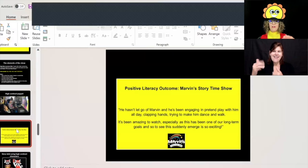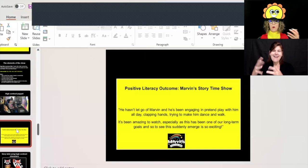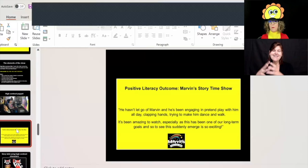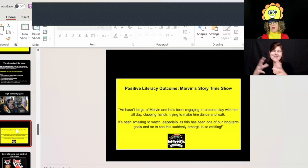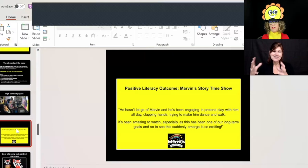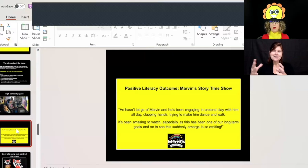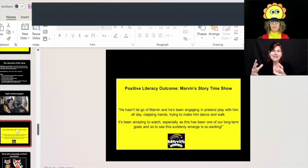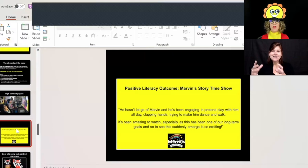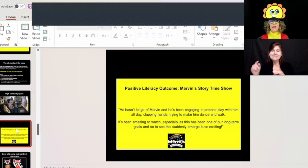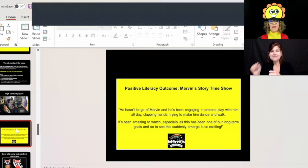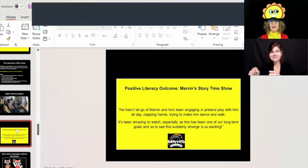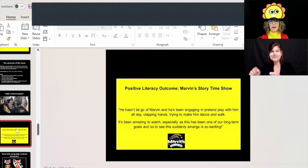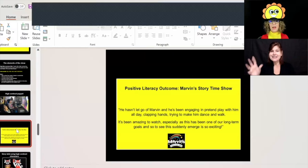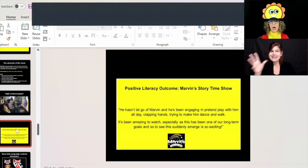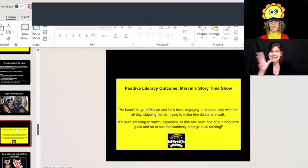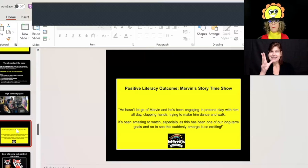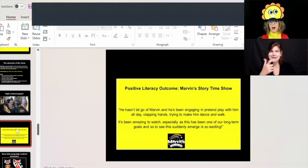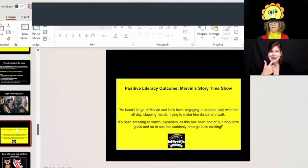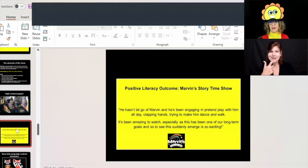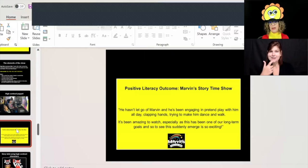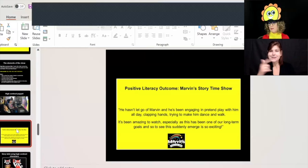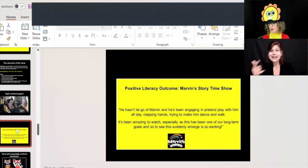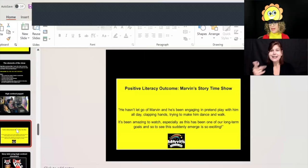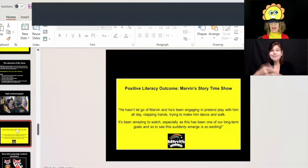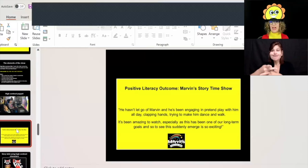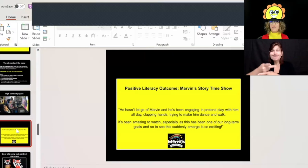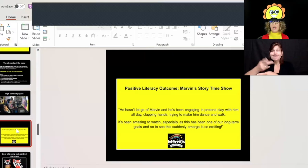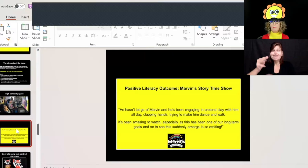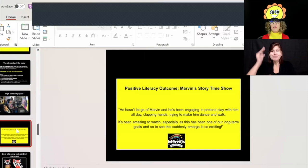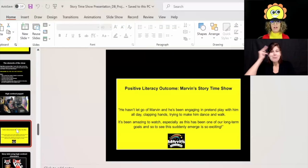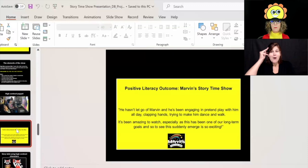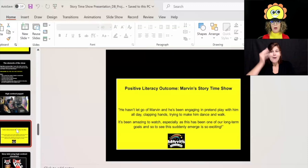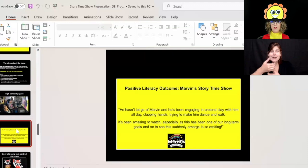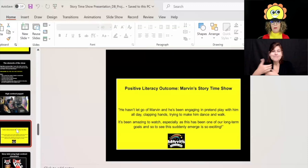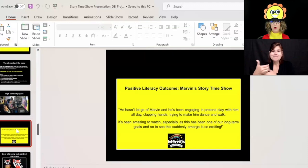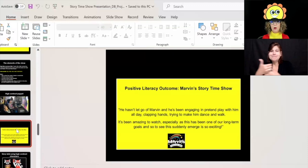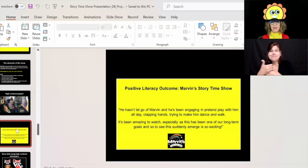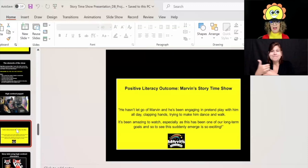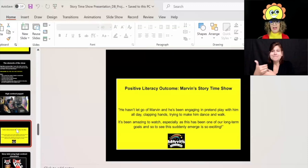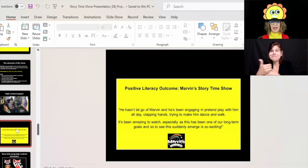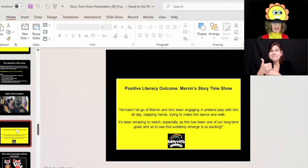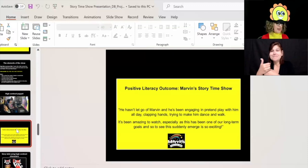This is what his mum said. "He hasn't let go of Marvin and he's been engaging in pretend to play with him all day,